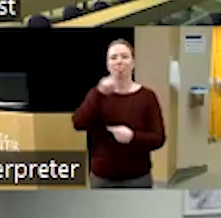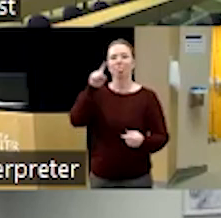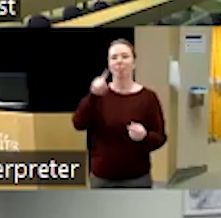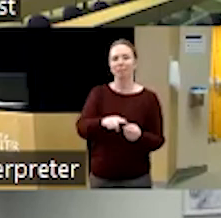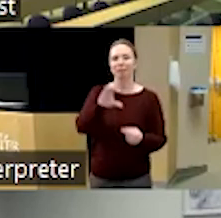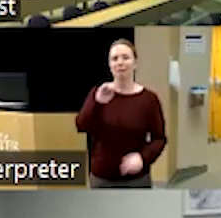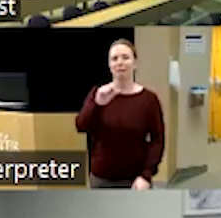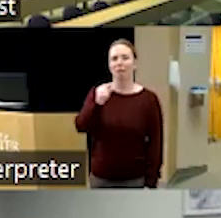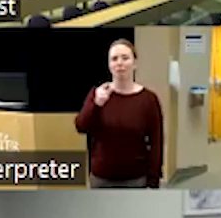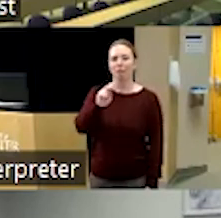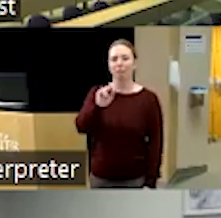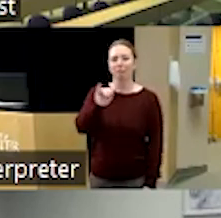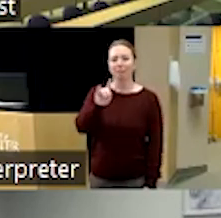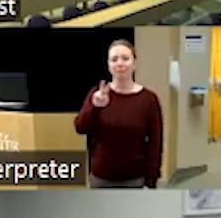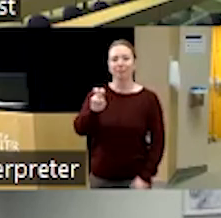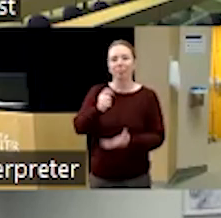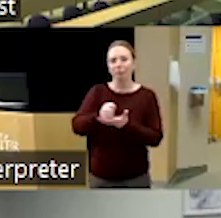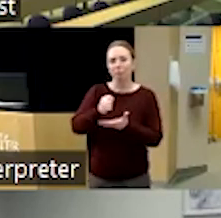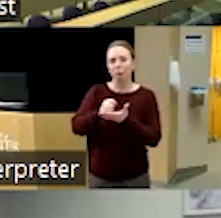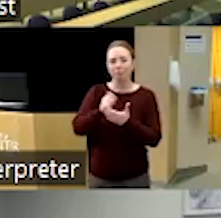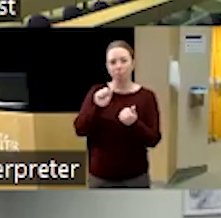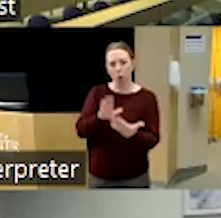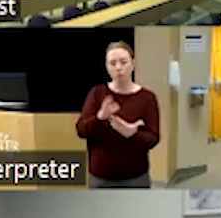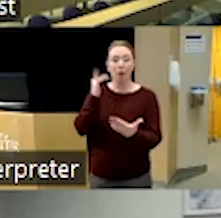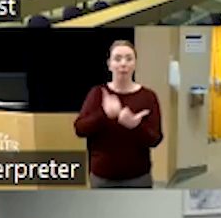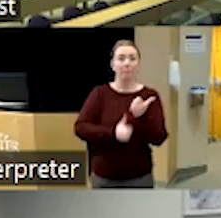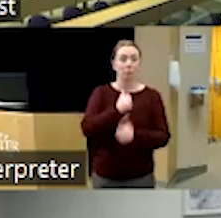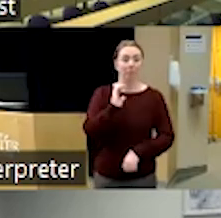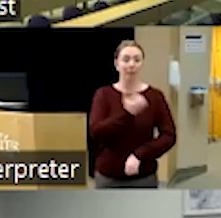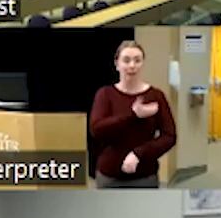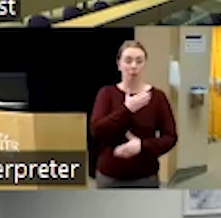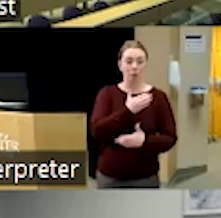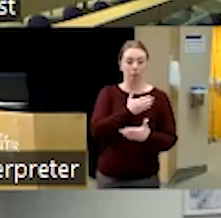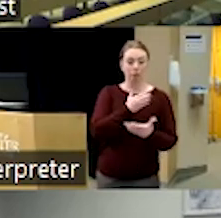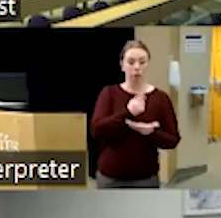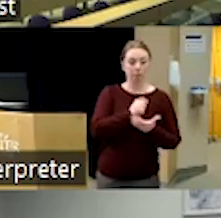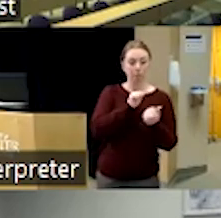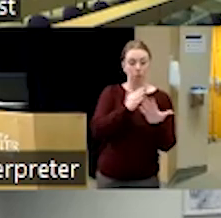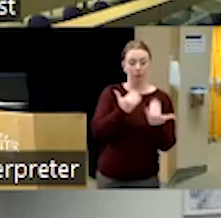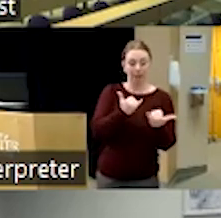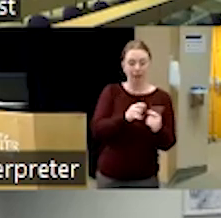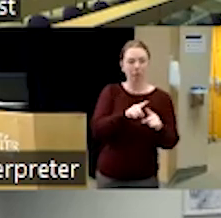um most of our treatment and all the modules that we have they rely on CBT um so I think more body